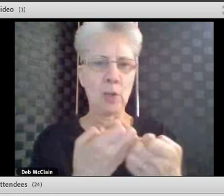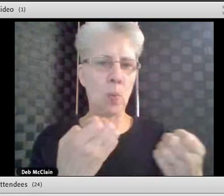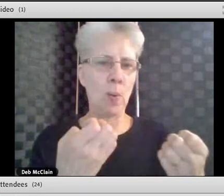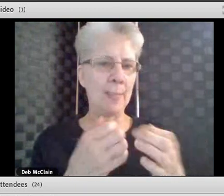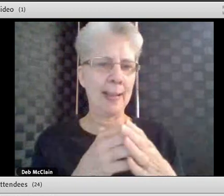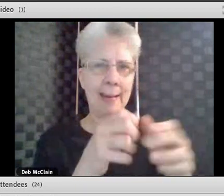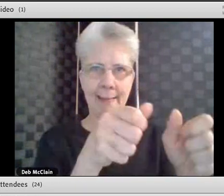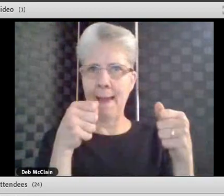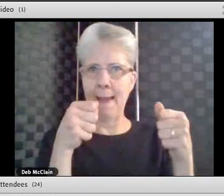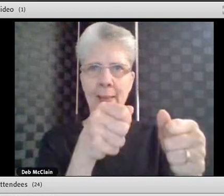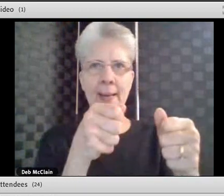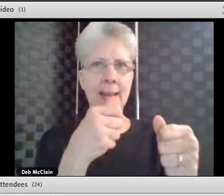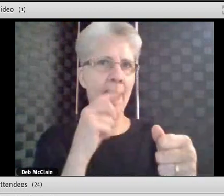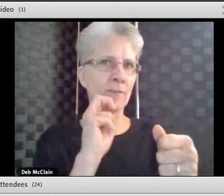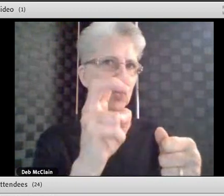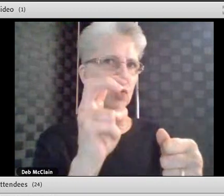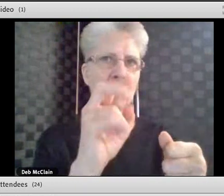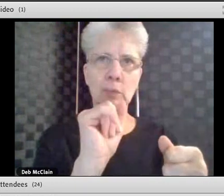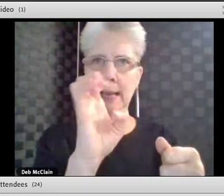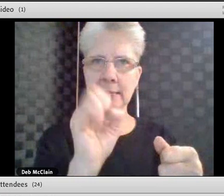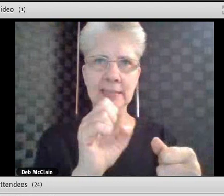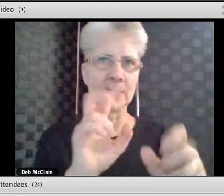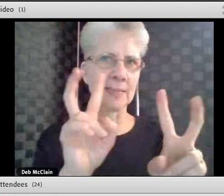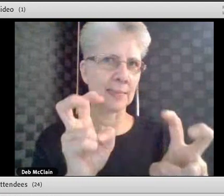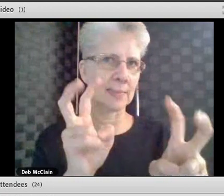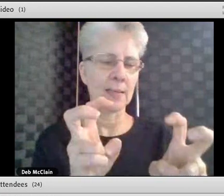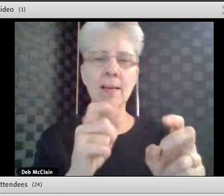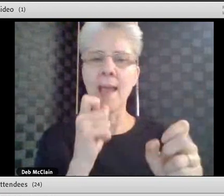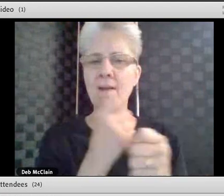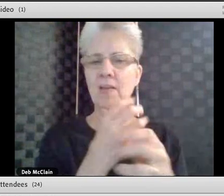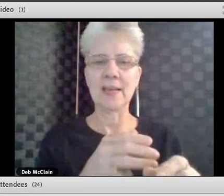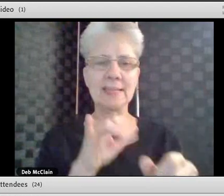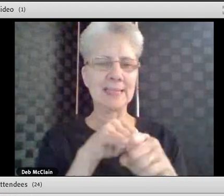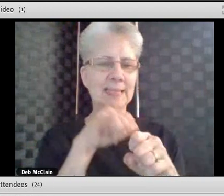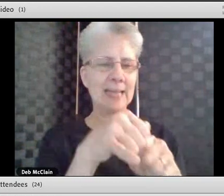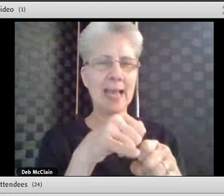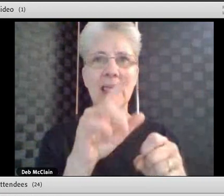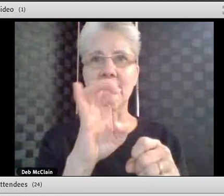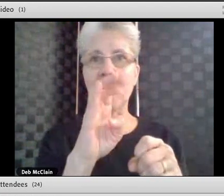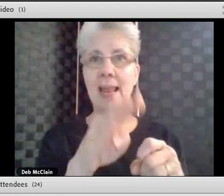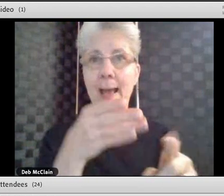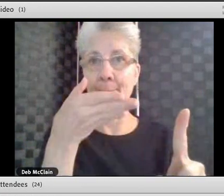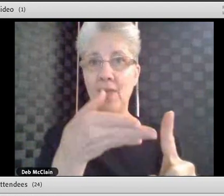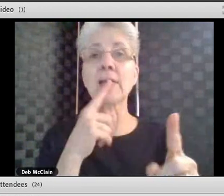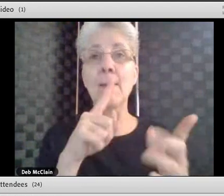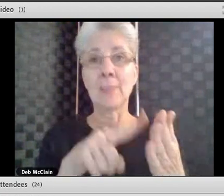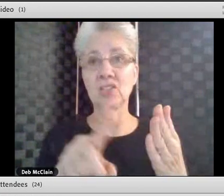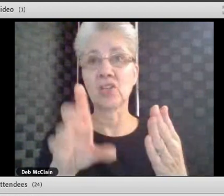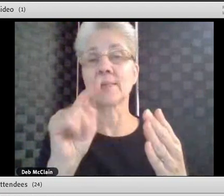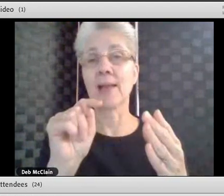the items in a cabinet or anything, or have travel cases per se. Everything stays in the physical lab,